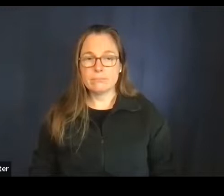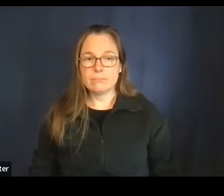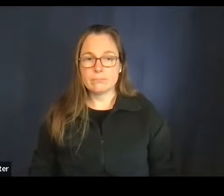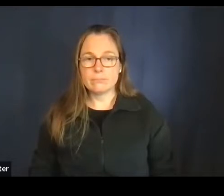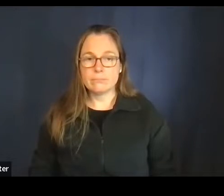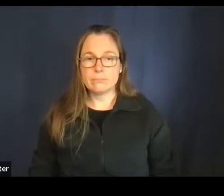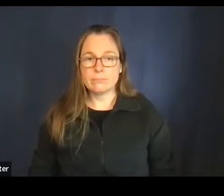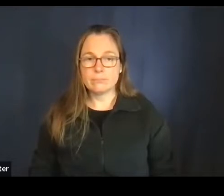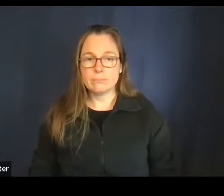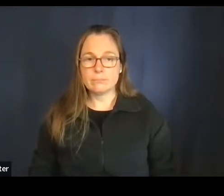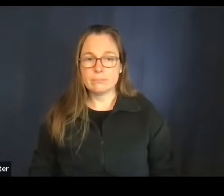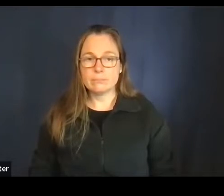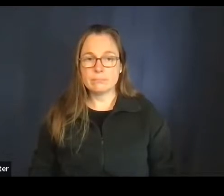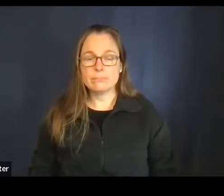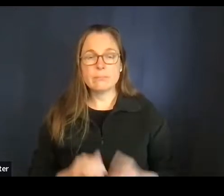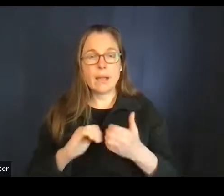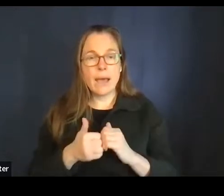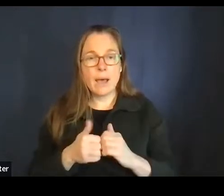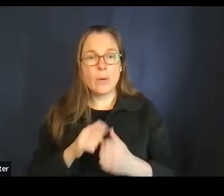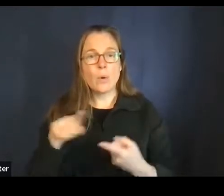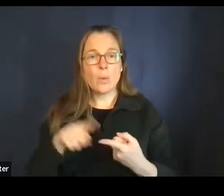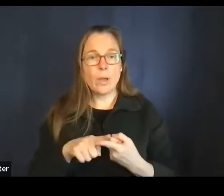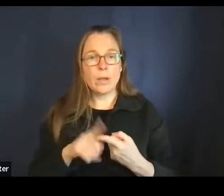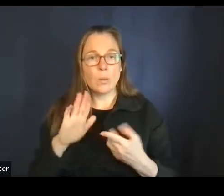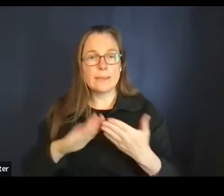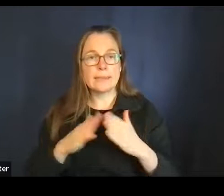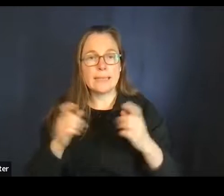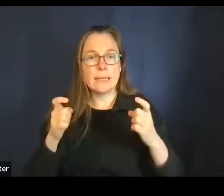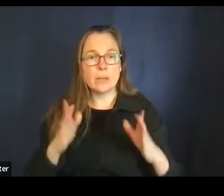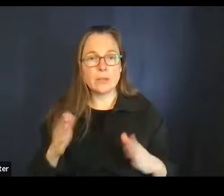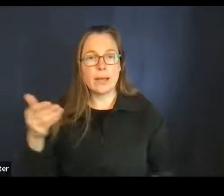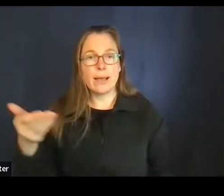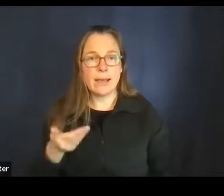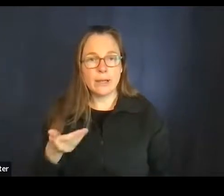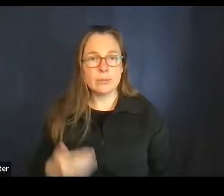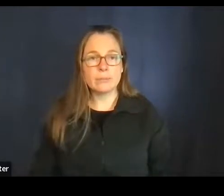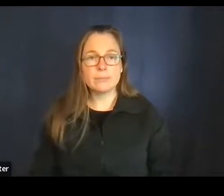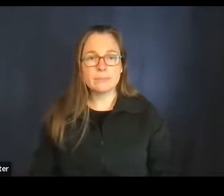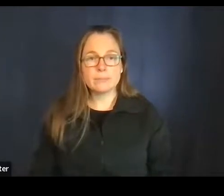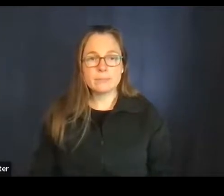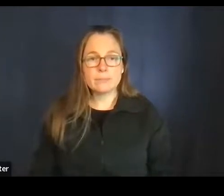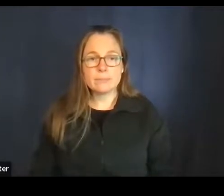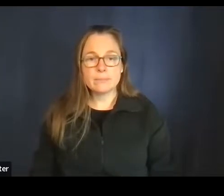How and when will the city administrator be hired and decided?